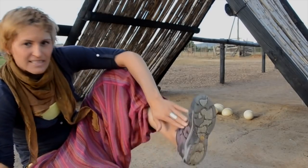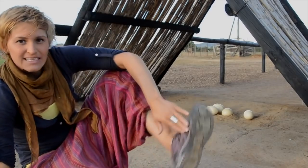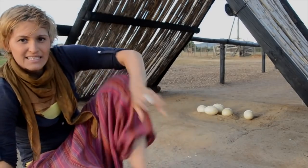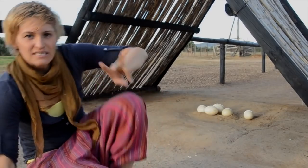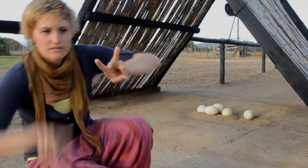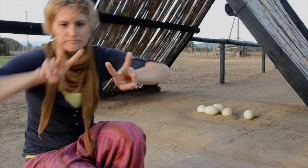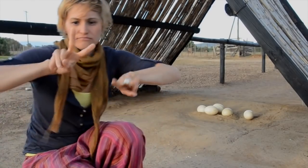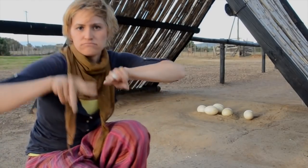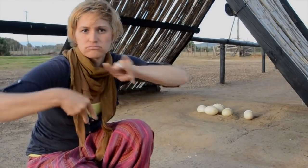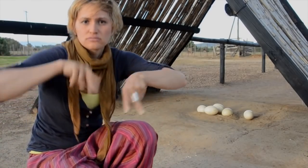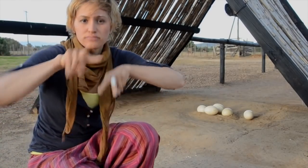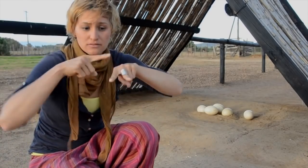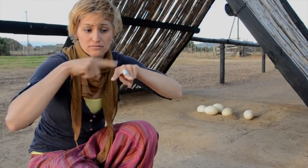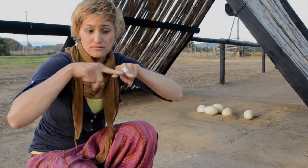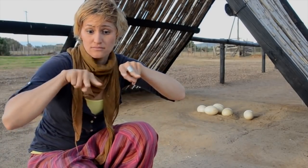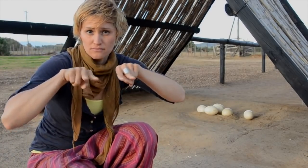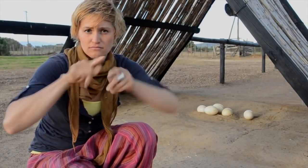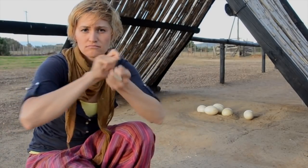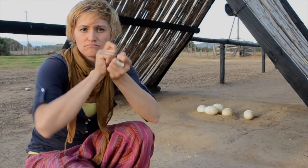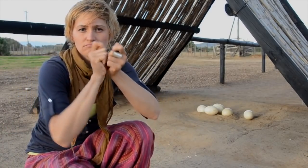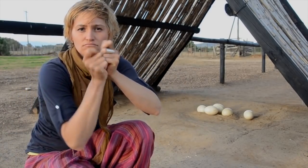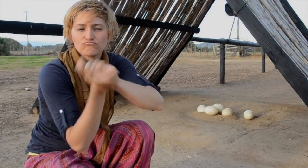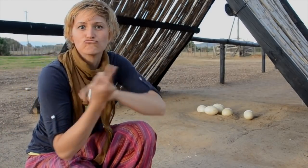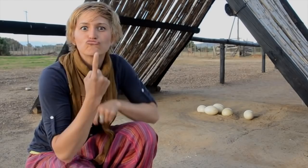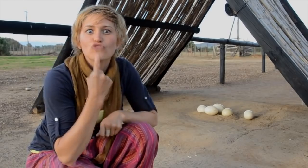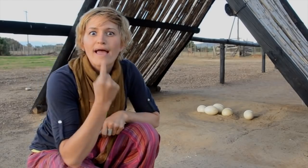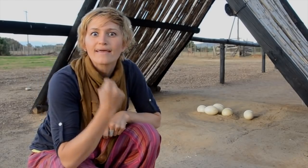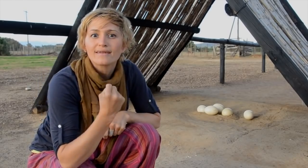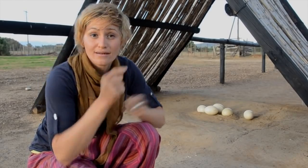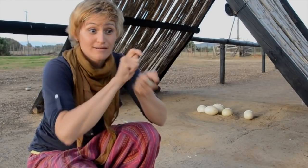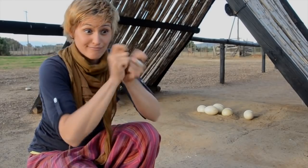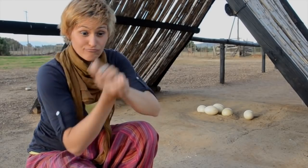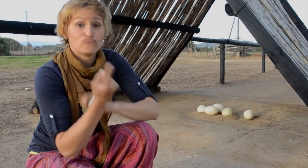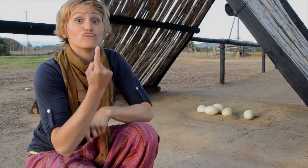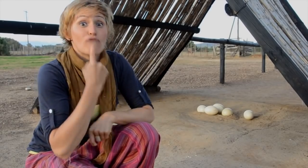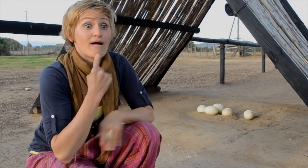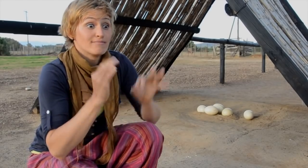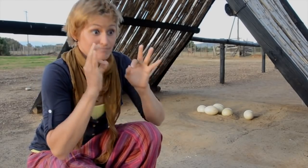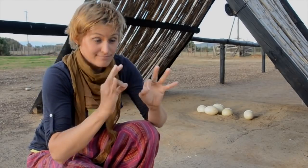feet will turn red signalling he is ready.